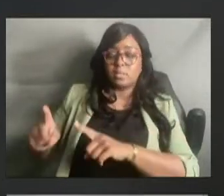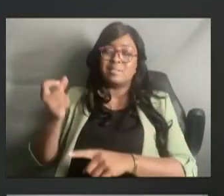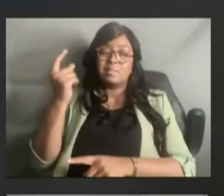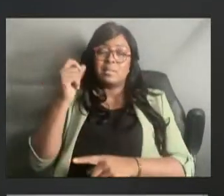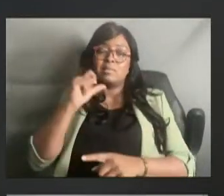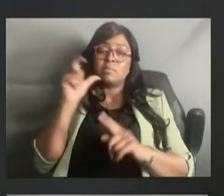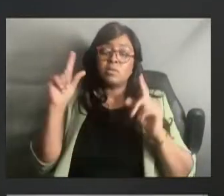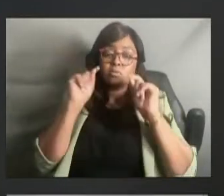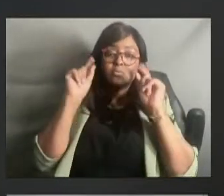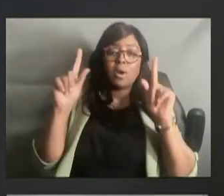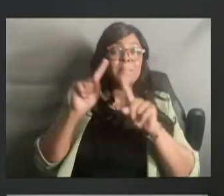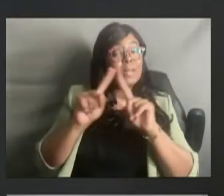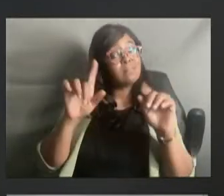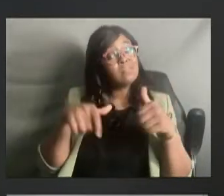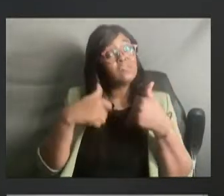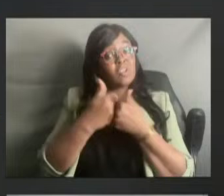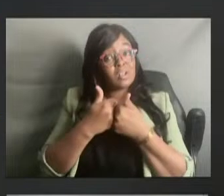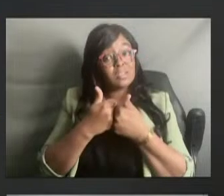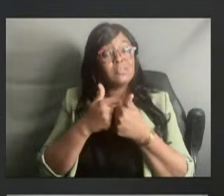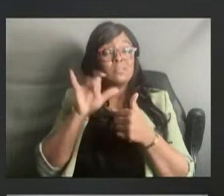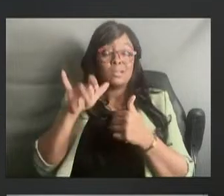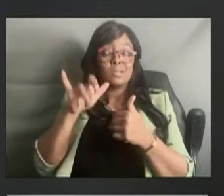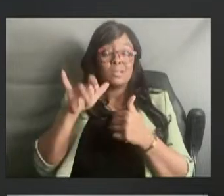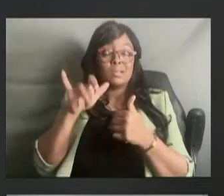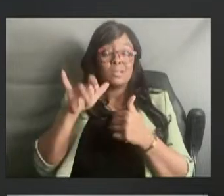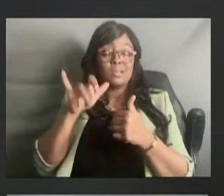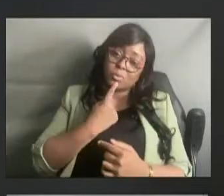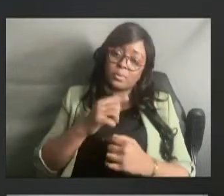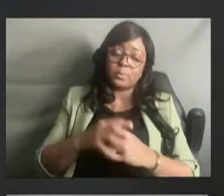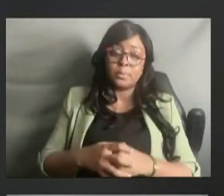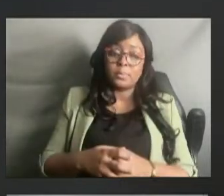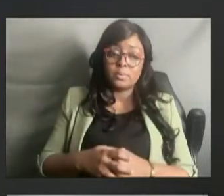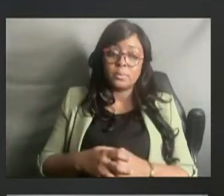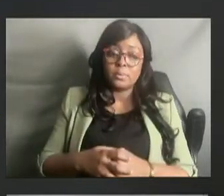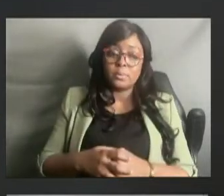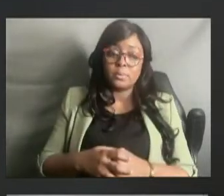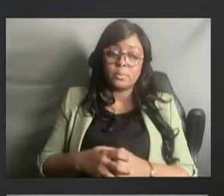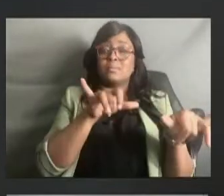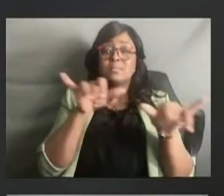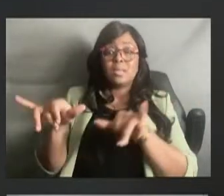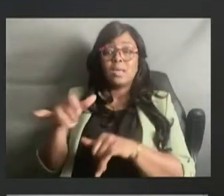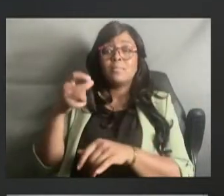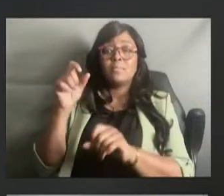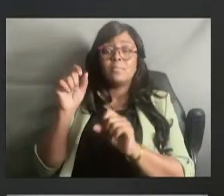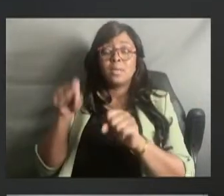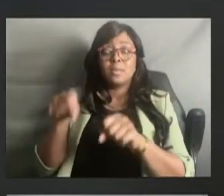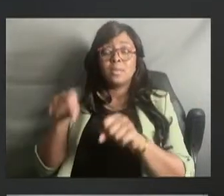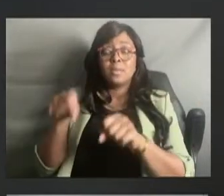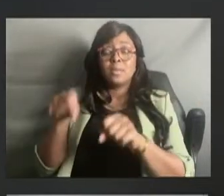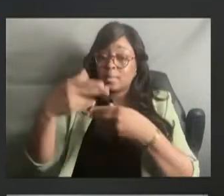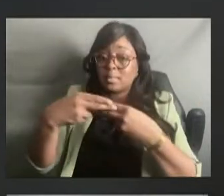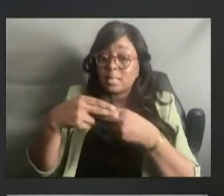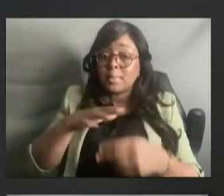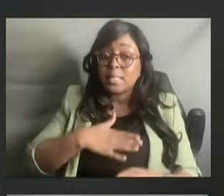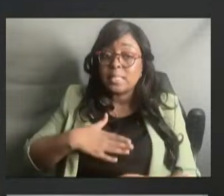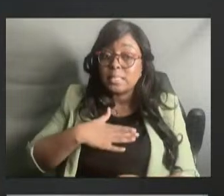categories of our students perform differently. That's not a surprise, but it is a challenge and it is a